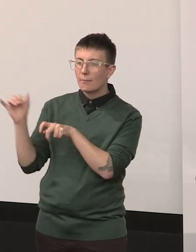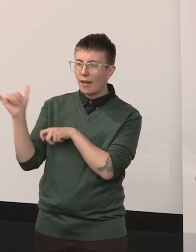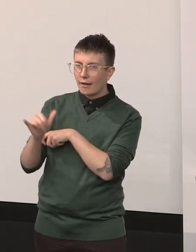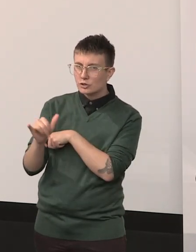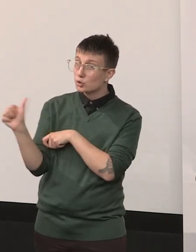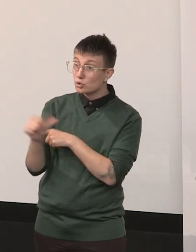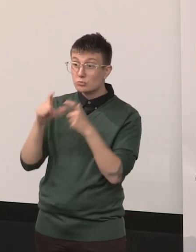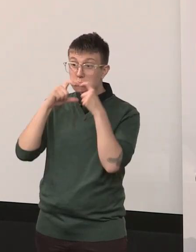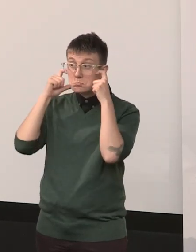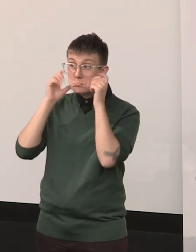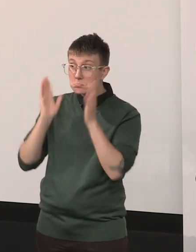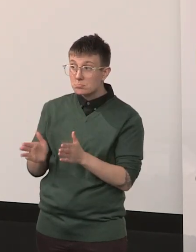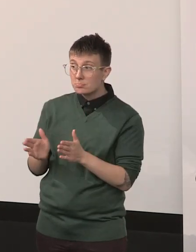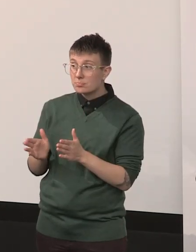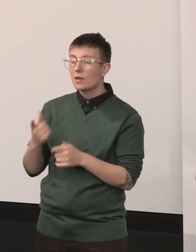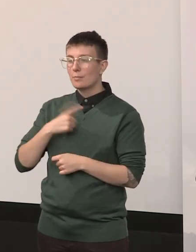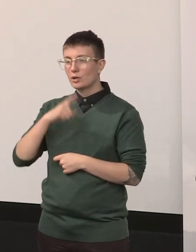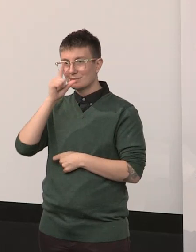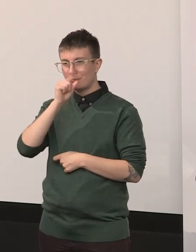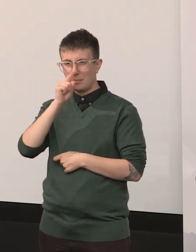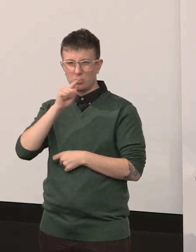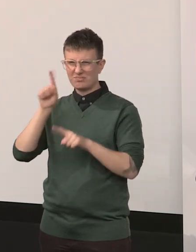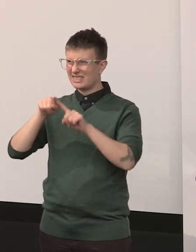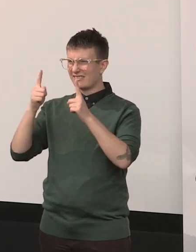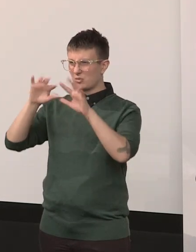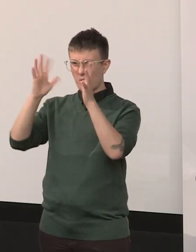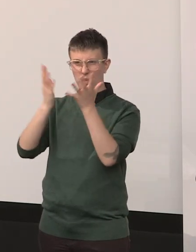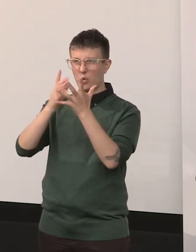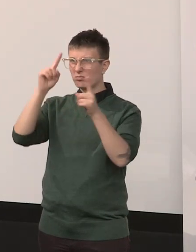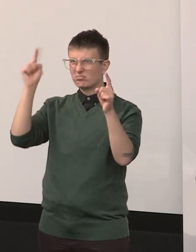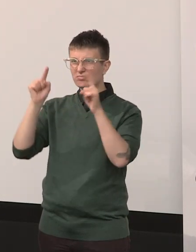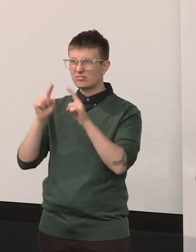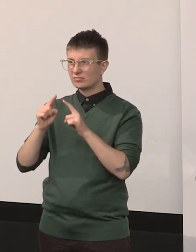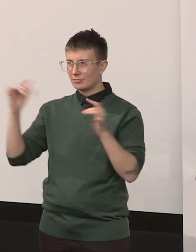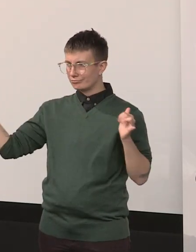because it seems that people are coming from a whole lot of international flights and